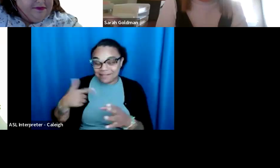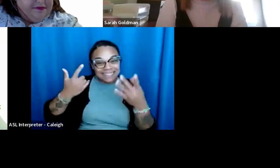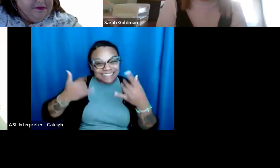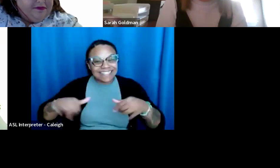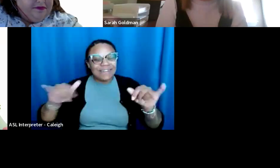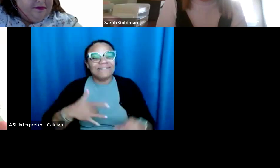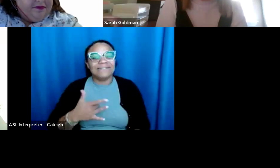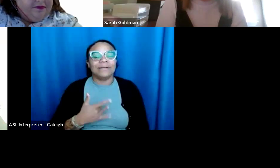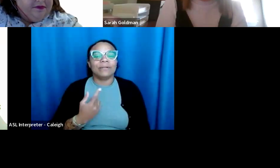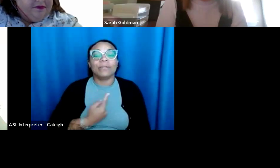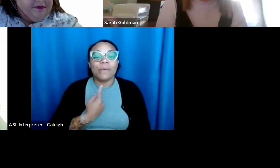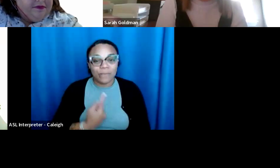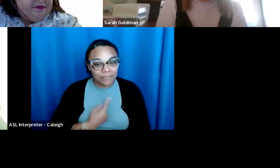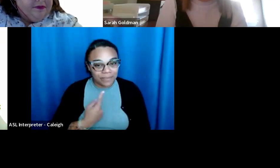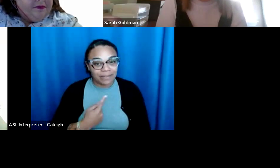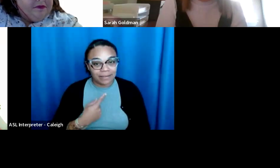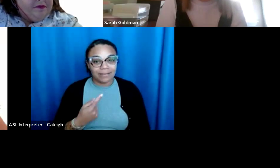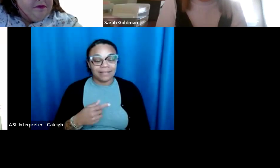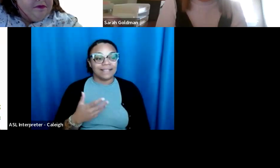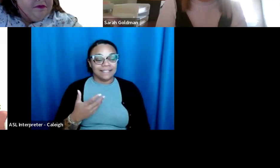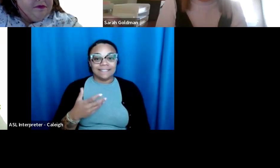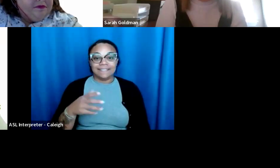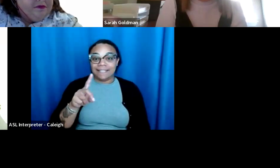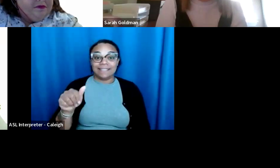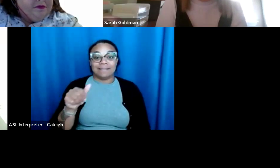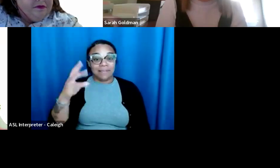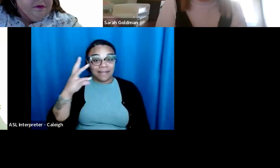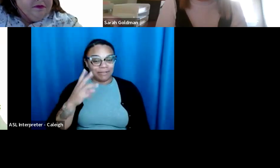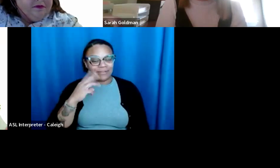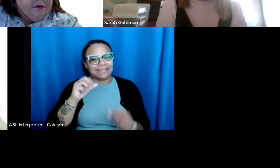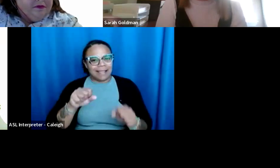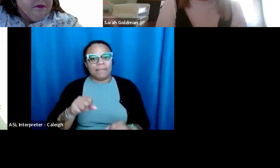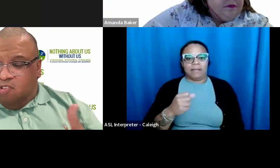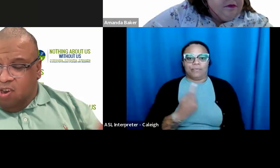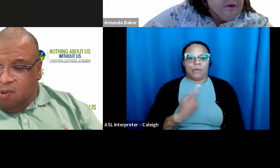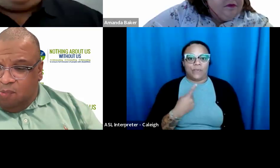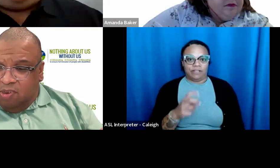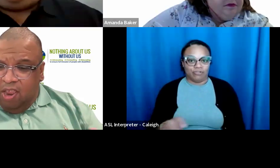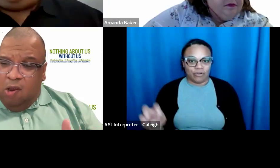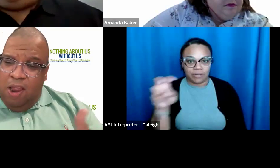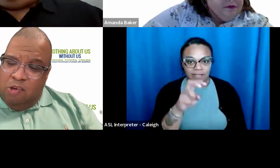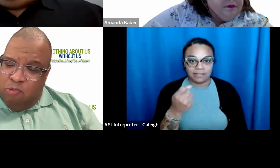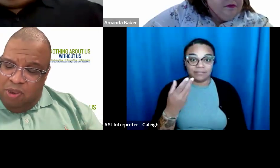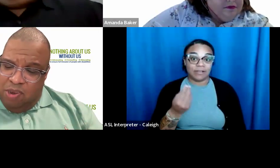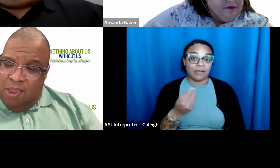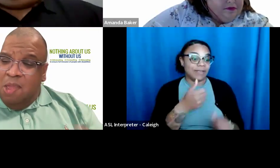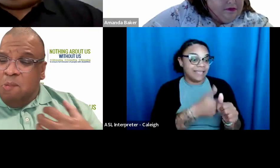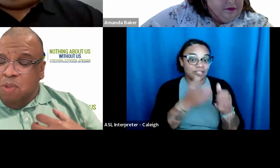So yeah, the approach that Amanda may take, or Sarah may take, or Andrew may take,